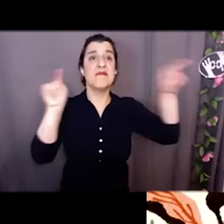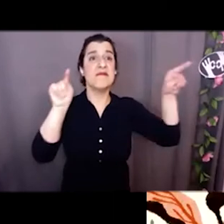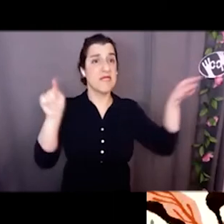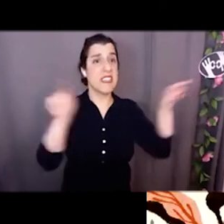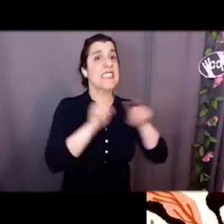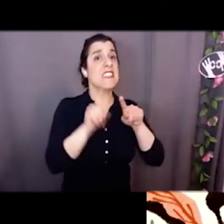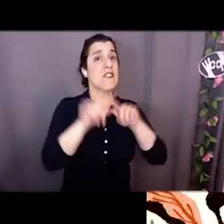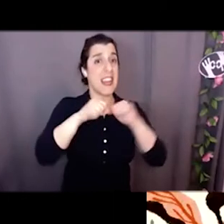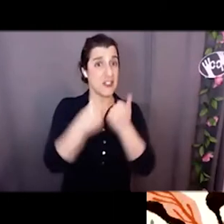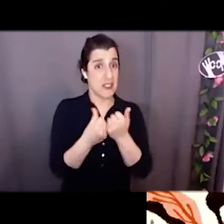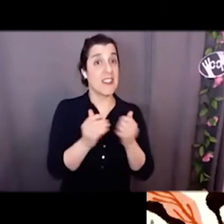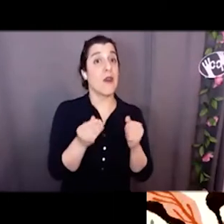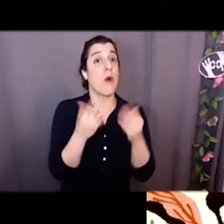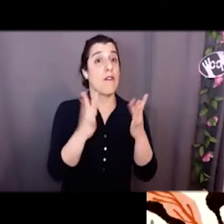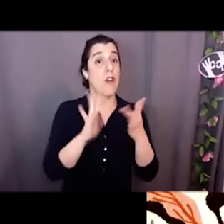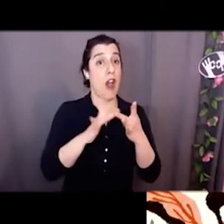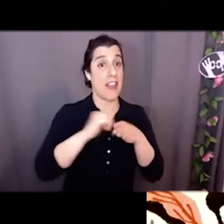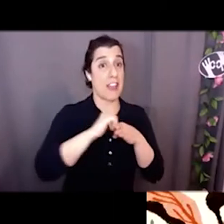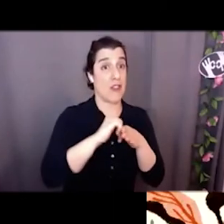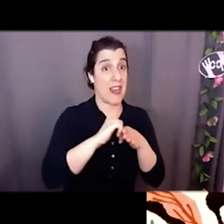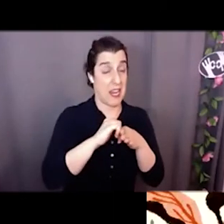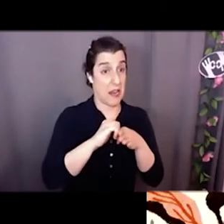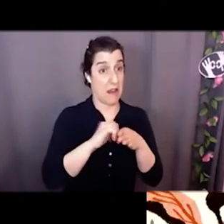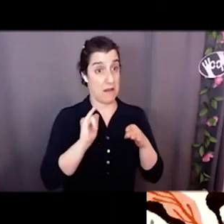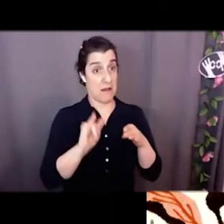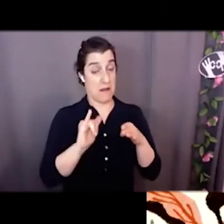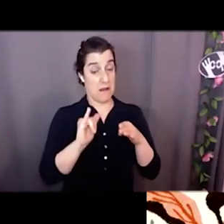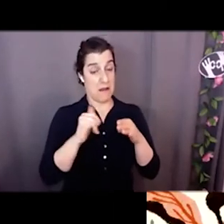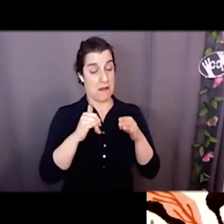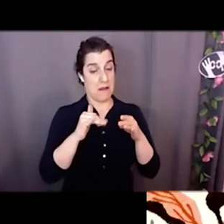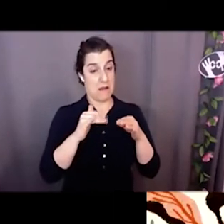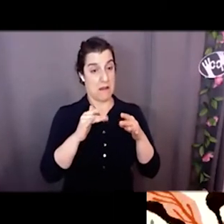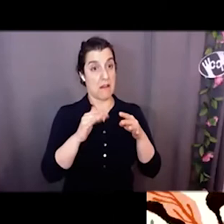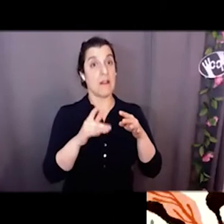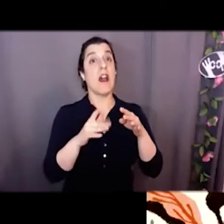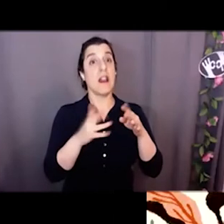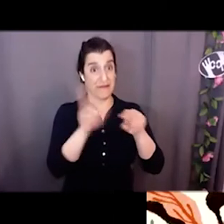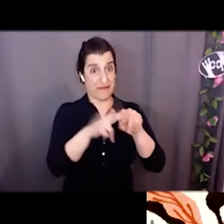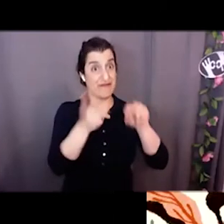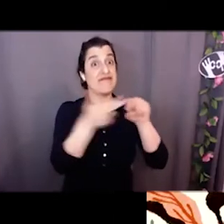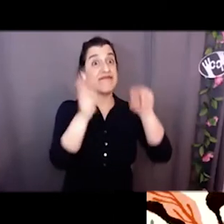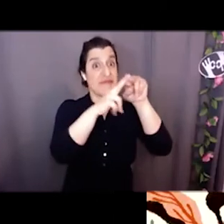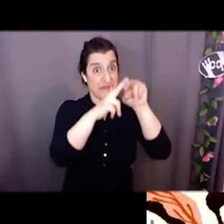training have actually seen the numbers of attendance and the demand for what they're offering a skyrocket.